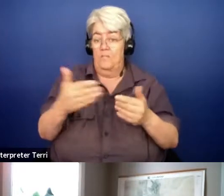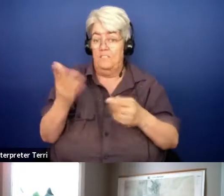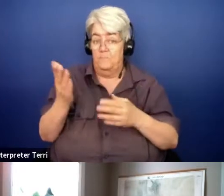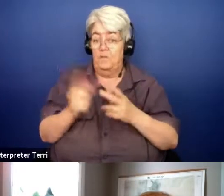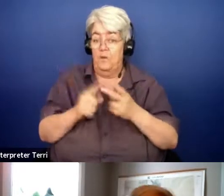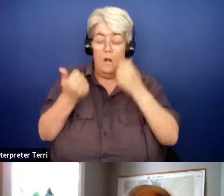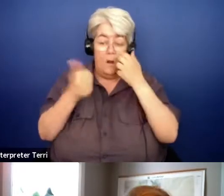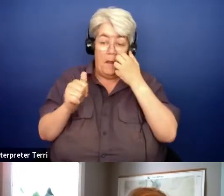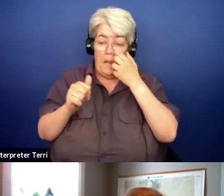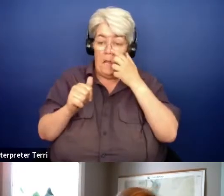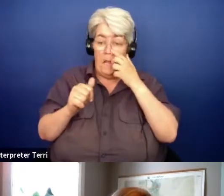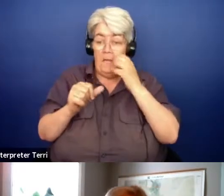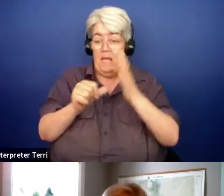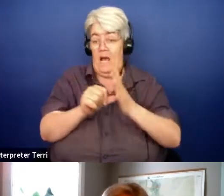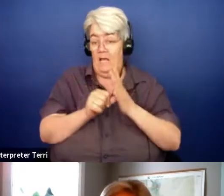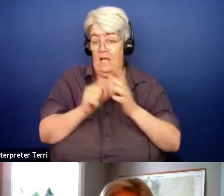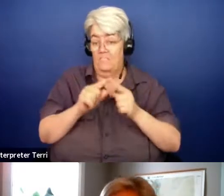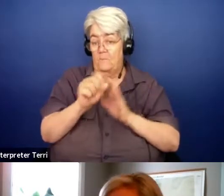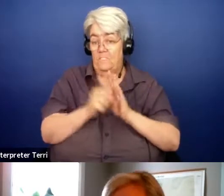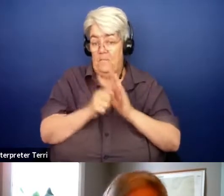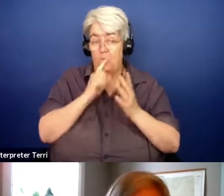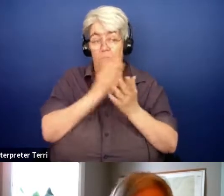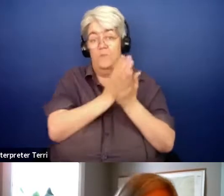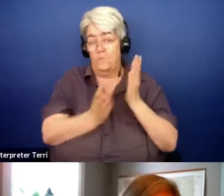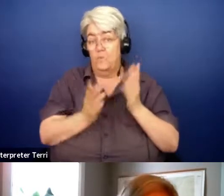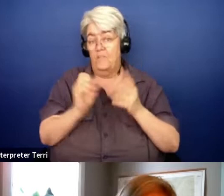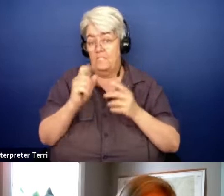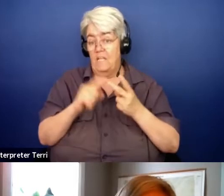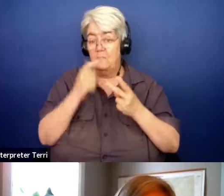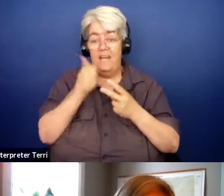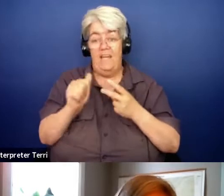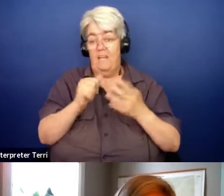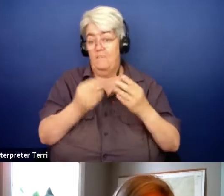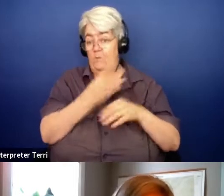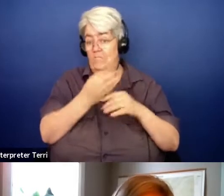I know we went through the slides. Any that stood out that were worth sharing in